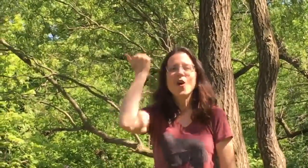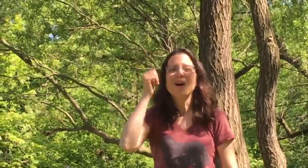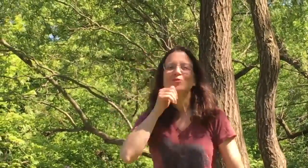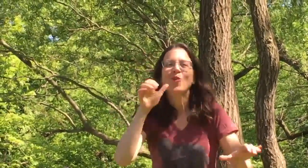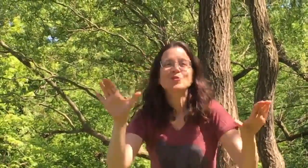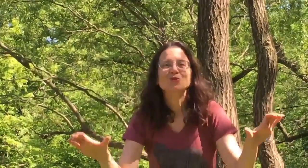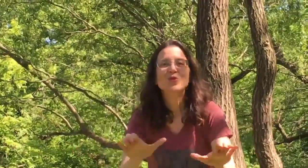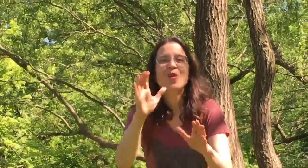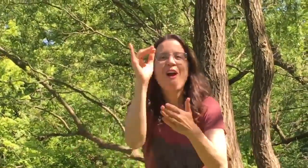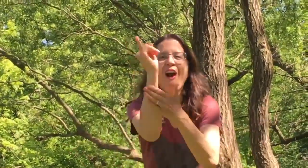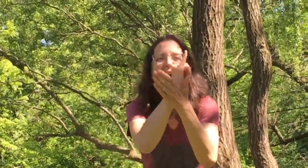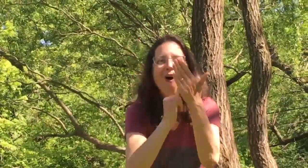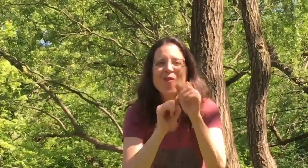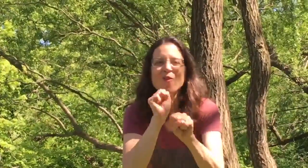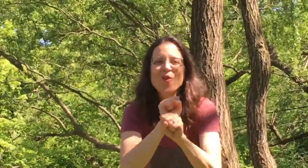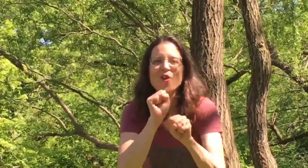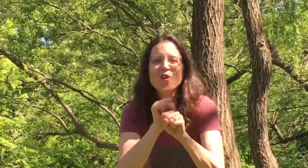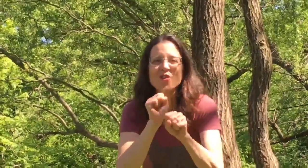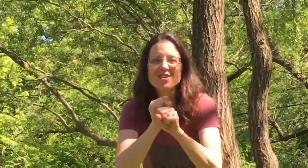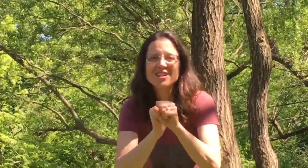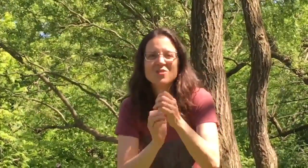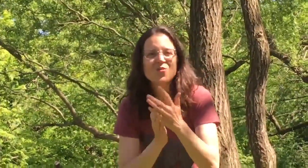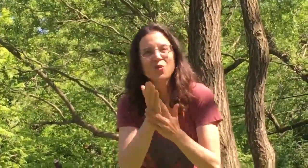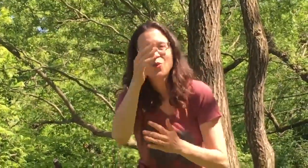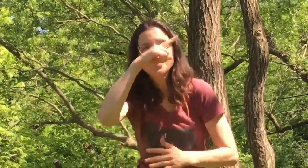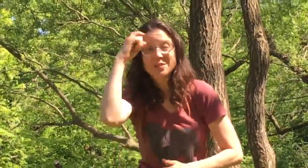And don't forget to do artwork throughout the Summer.